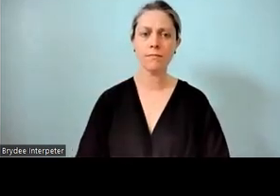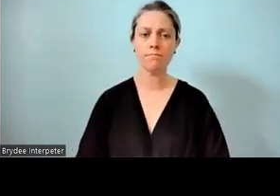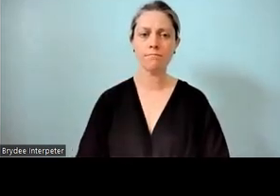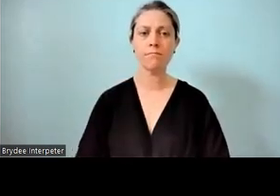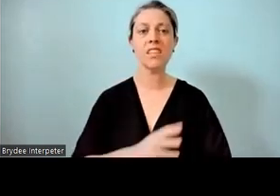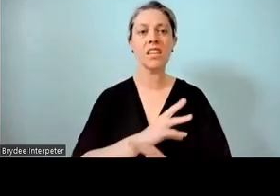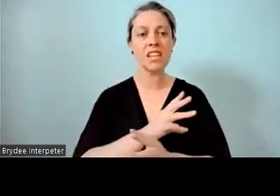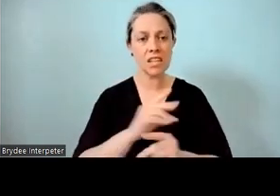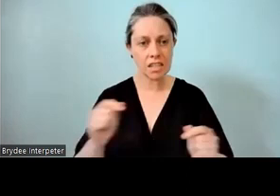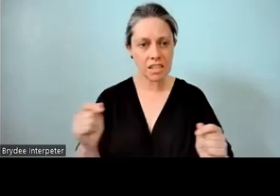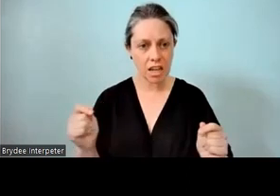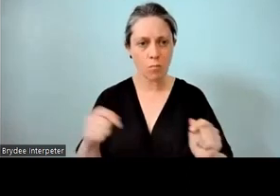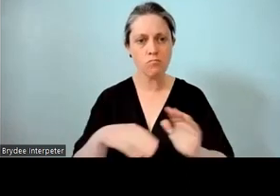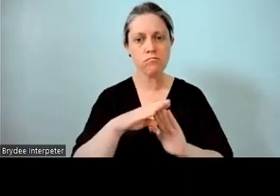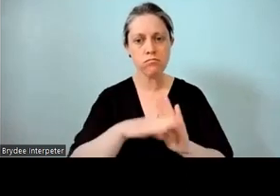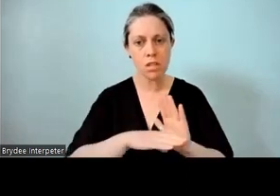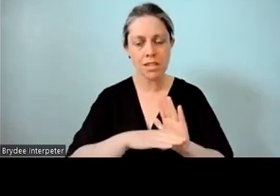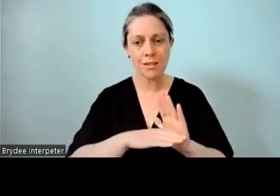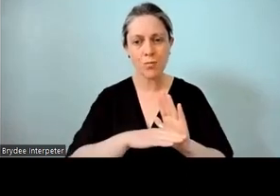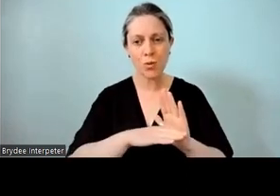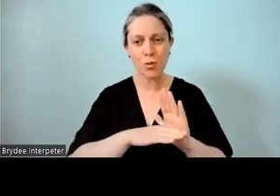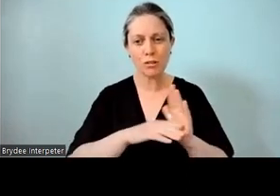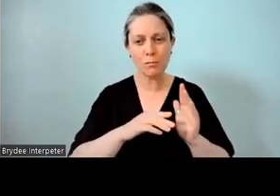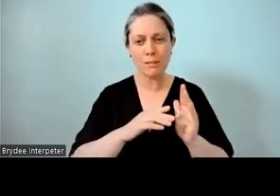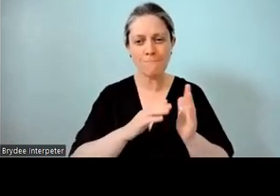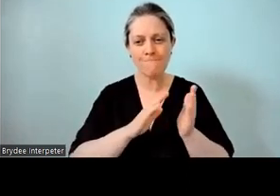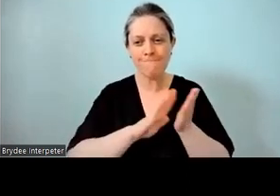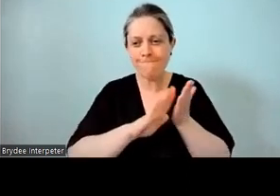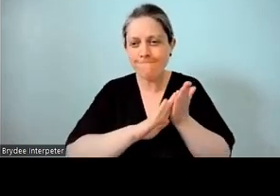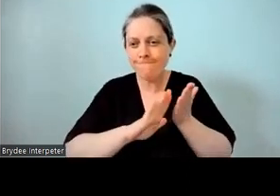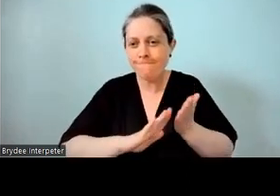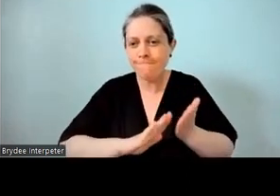before the next version comes out very shortly.